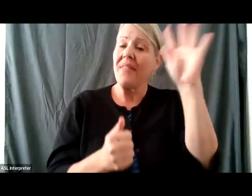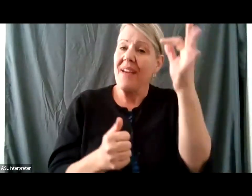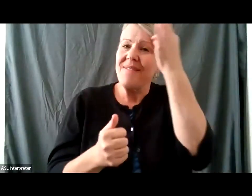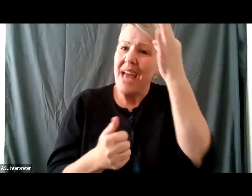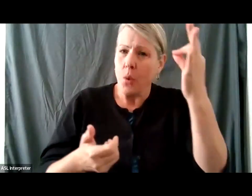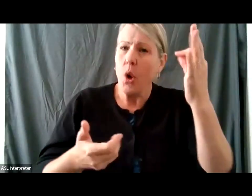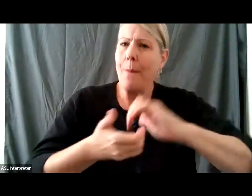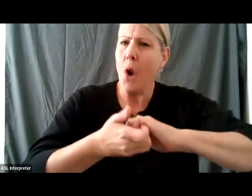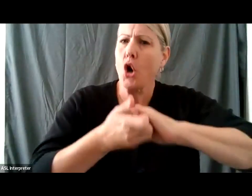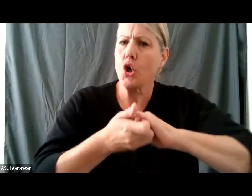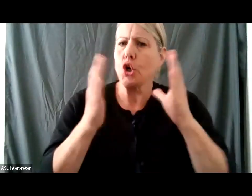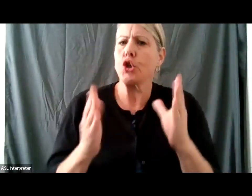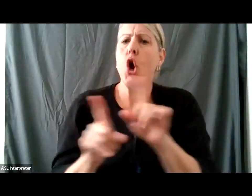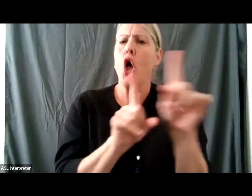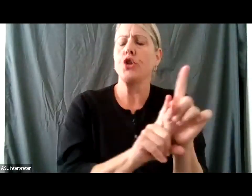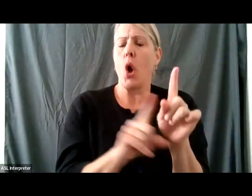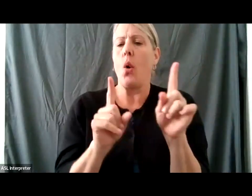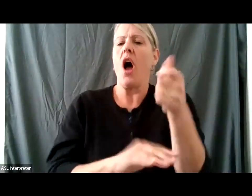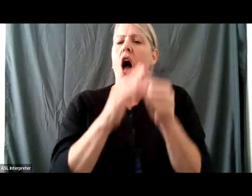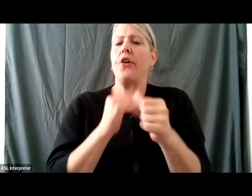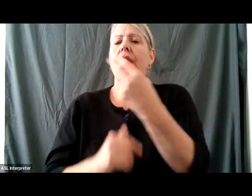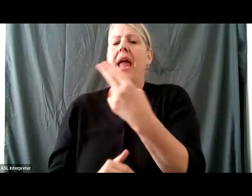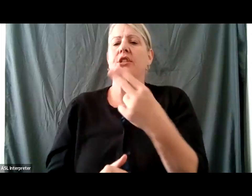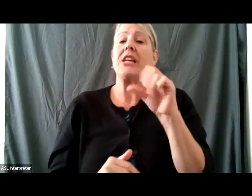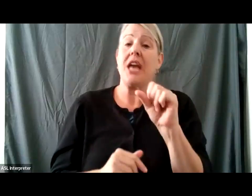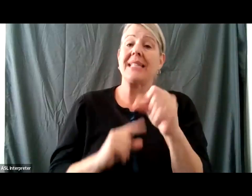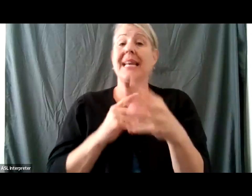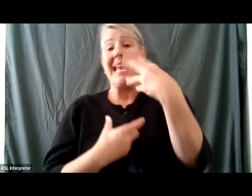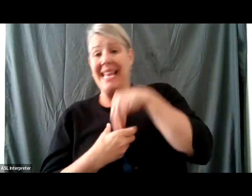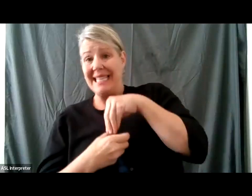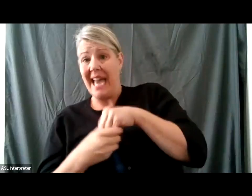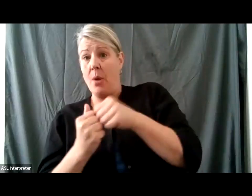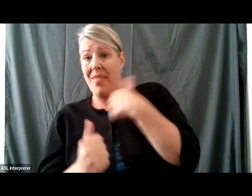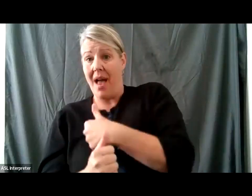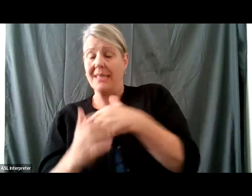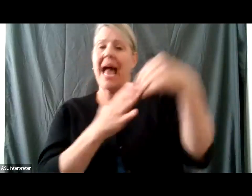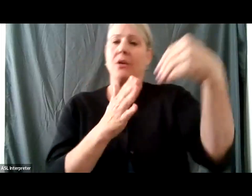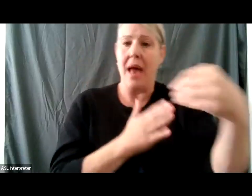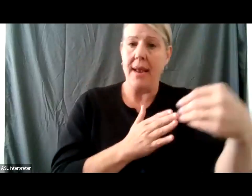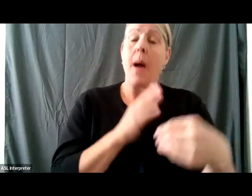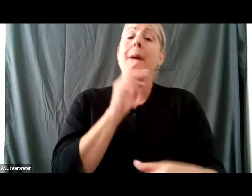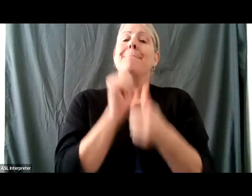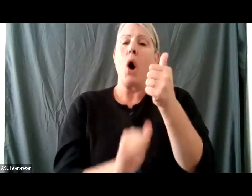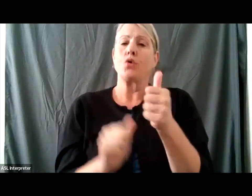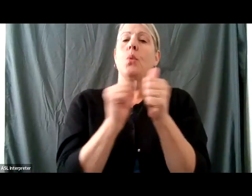within HHS and federal partners outside of HHS, most prominently, the Department of Justice.